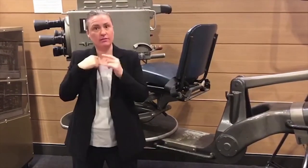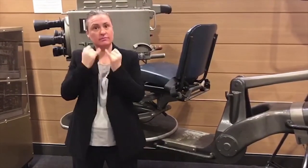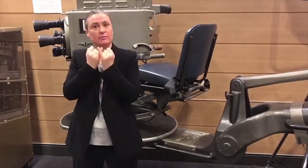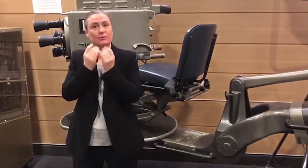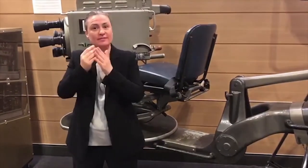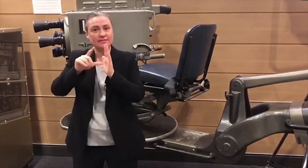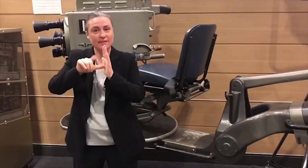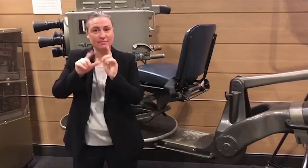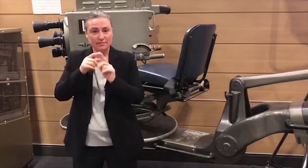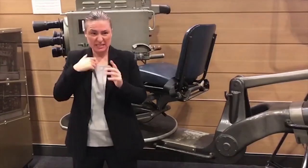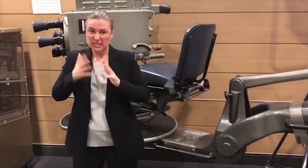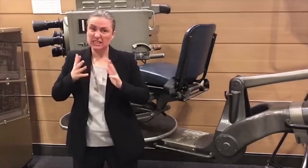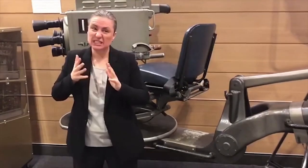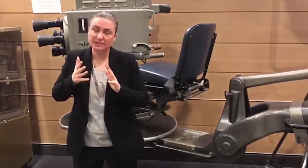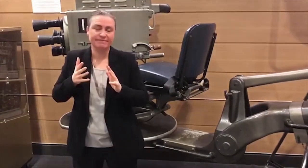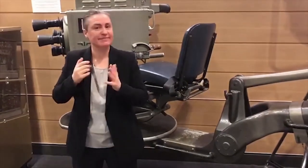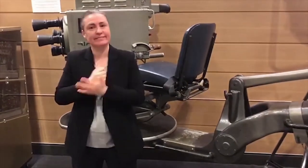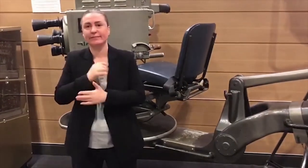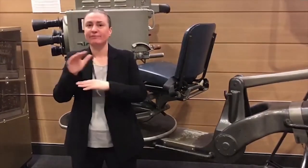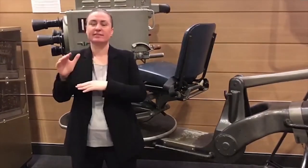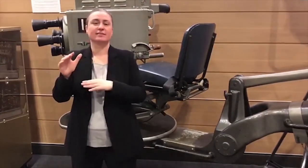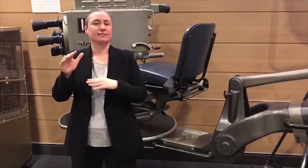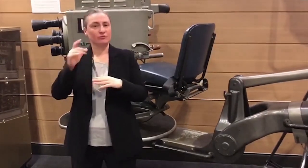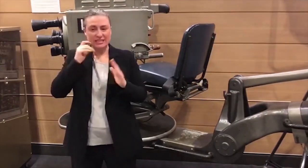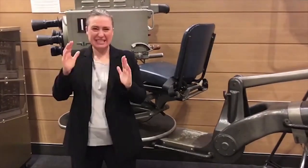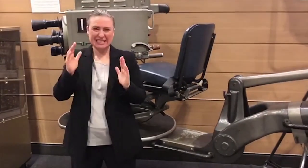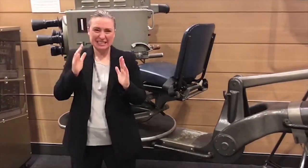Sometimes I speed up to fit more in, but there is never enough time.